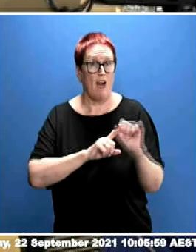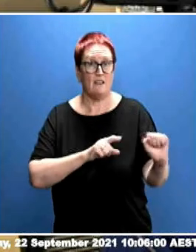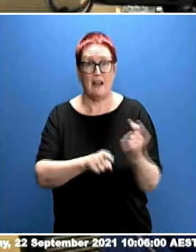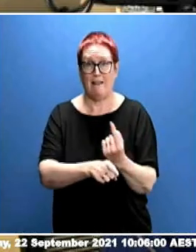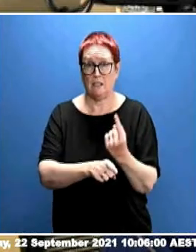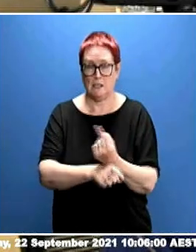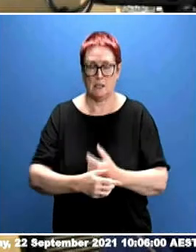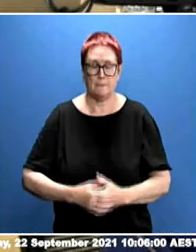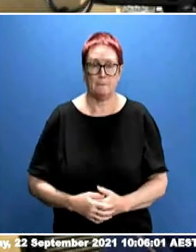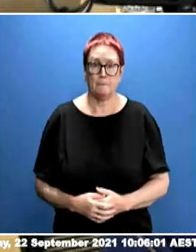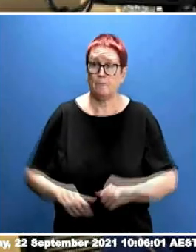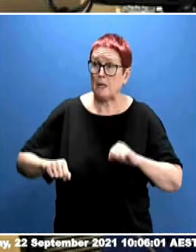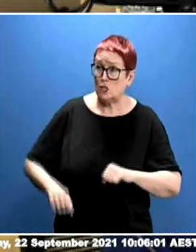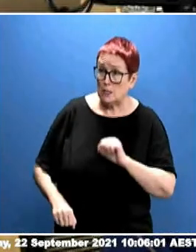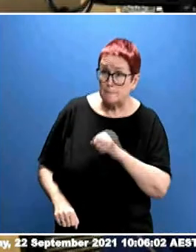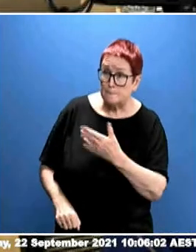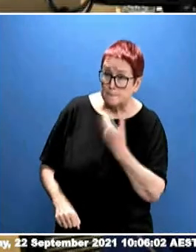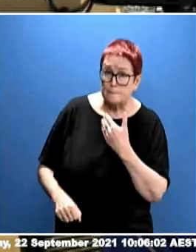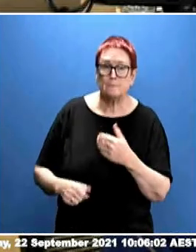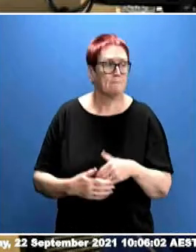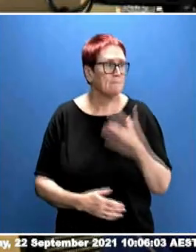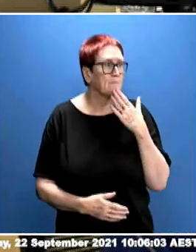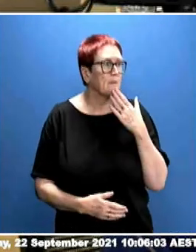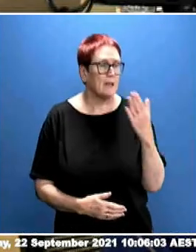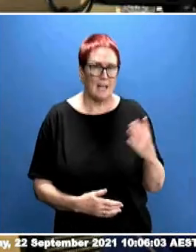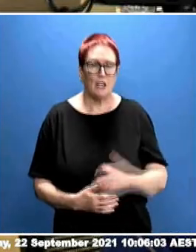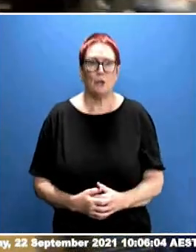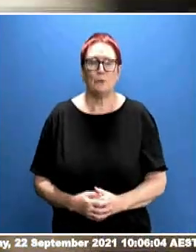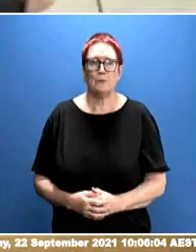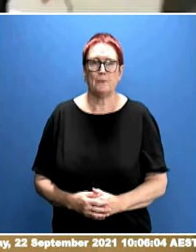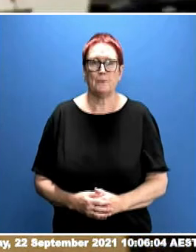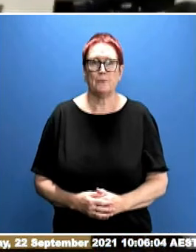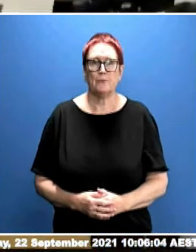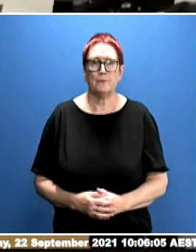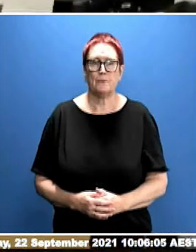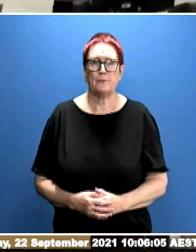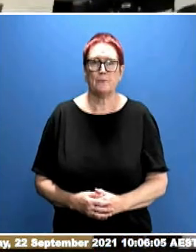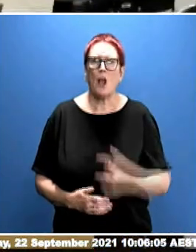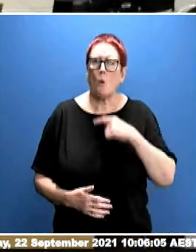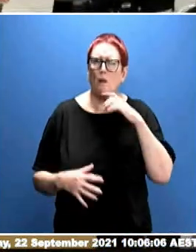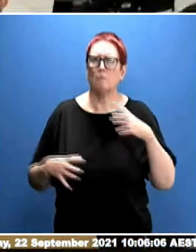Yes, thank you. Ms McMillan. Thank you, Chair and Commissioners. I'll be brief.